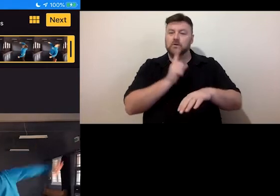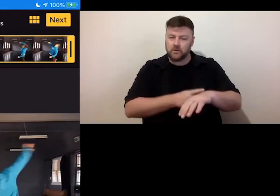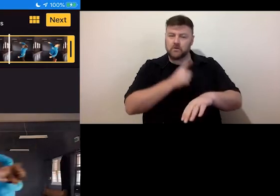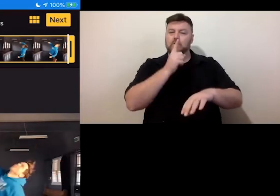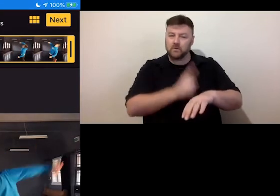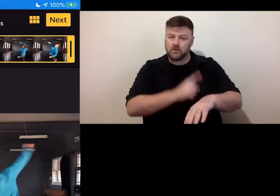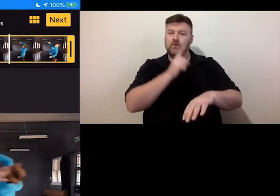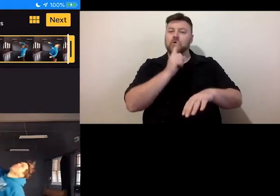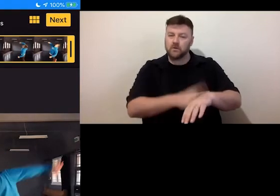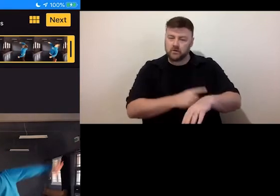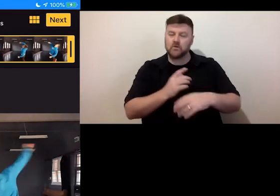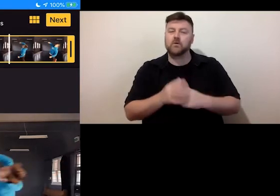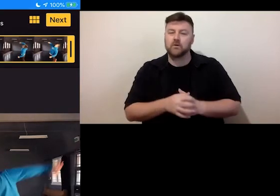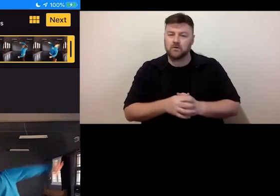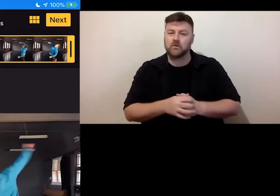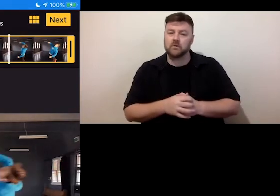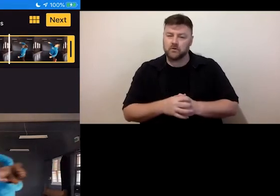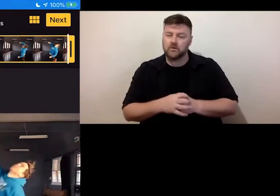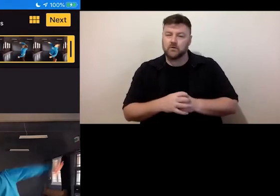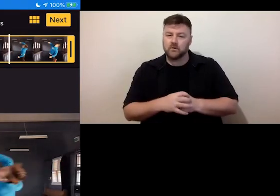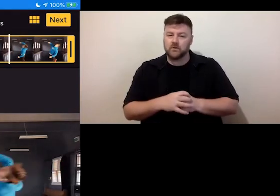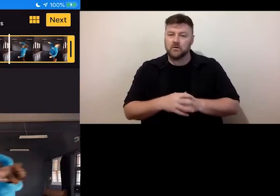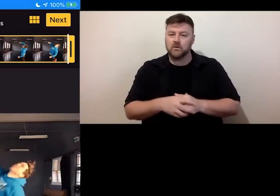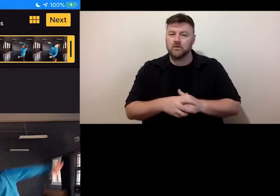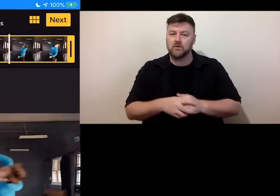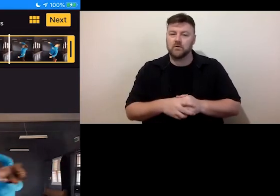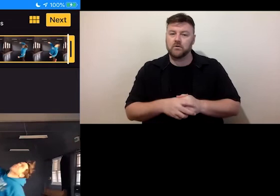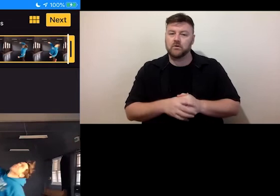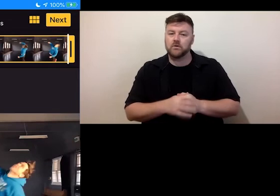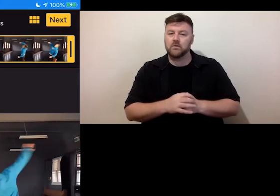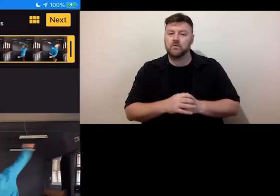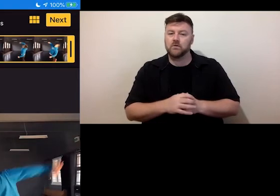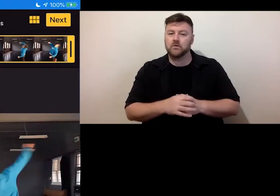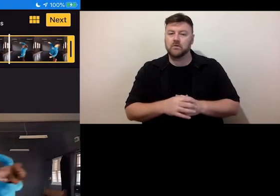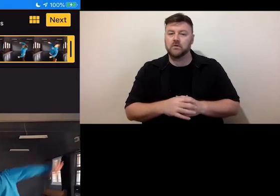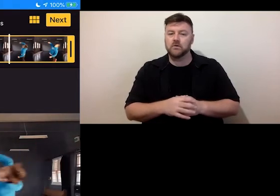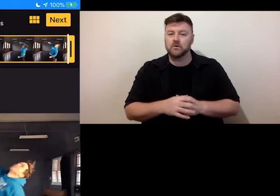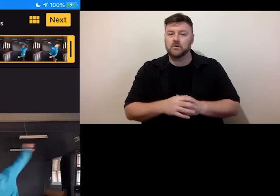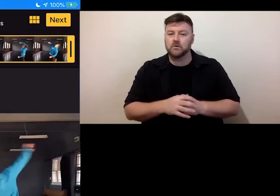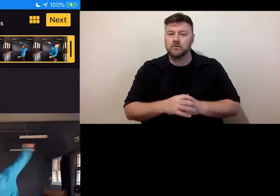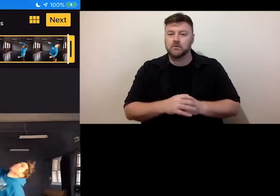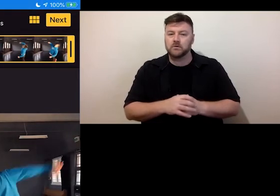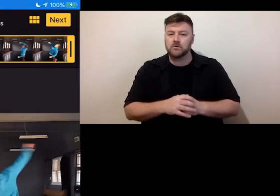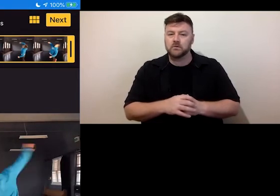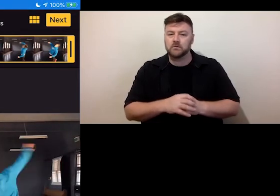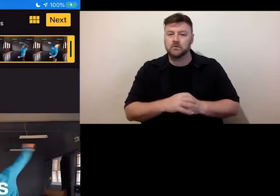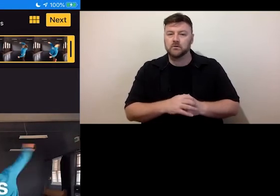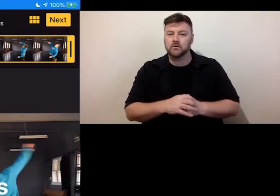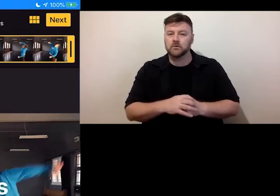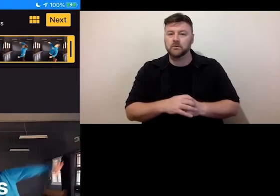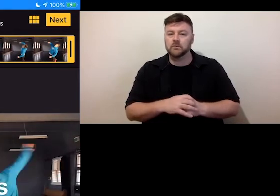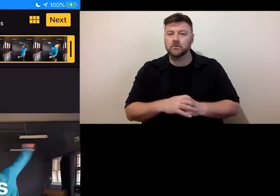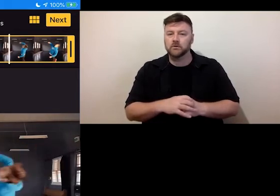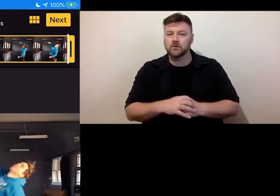can see there's a "gah-gah-gah-gah" which keeps resetting.